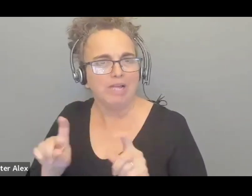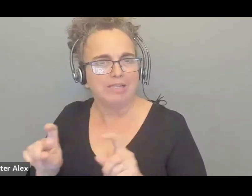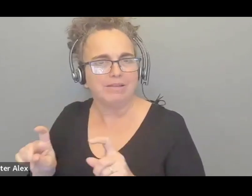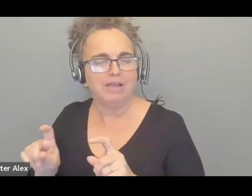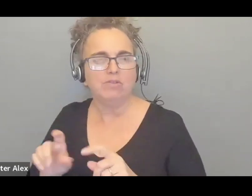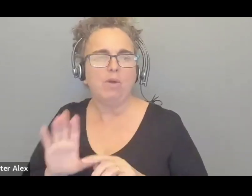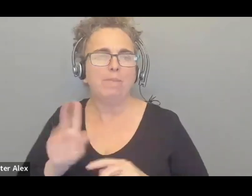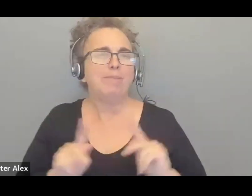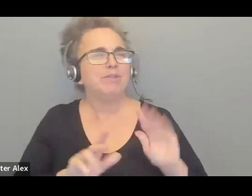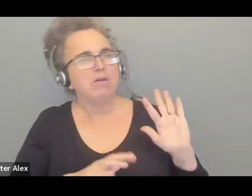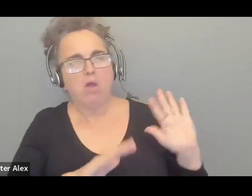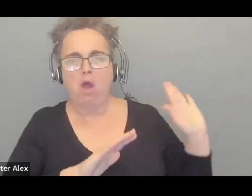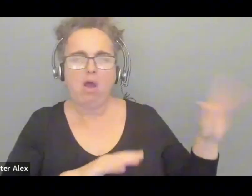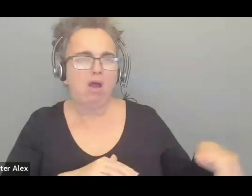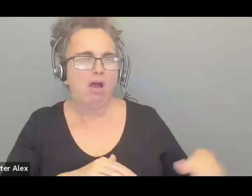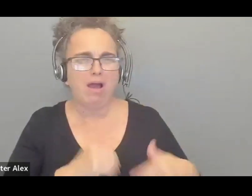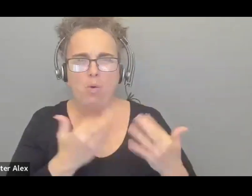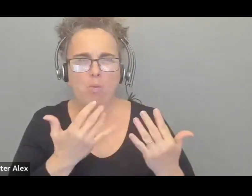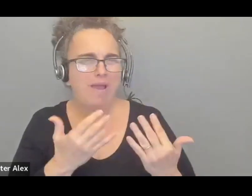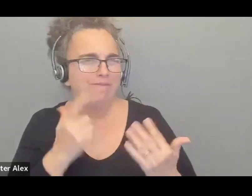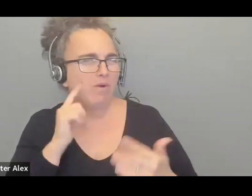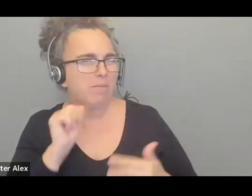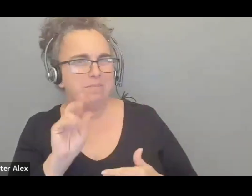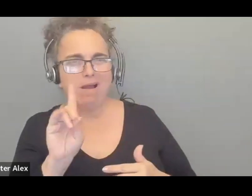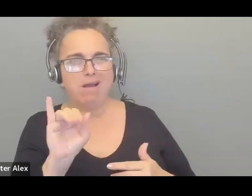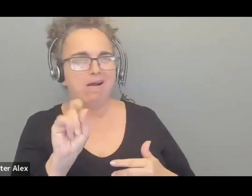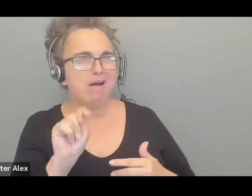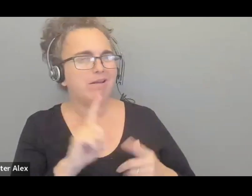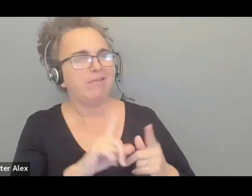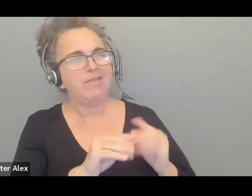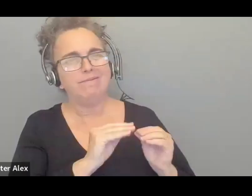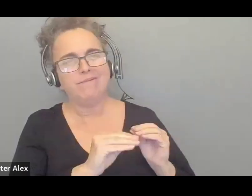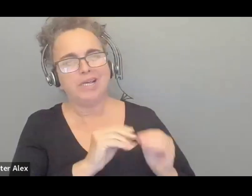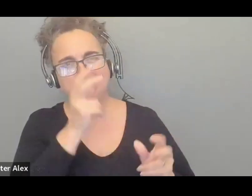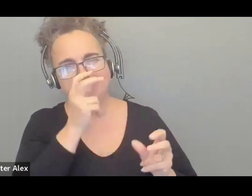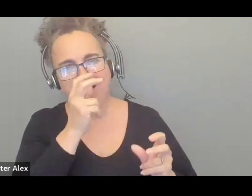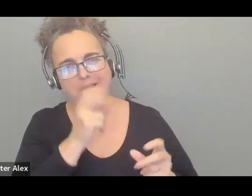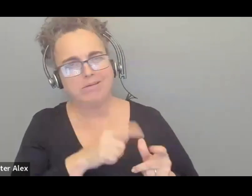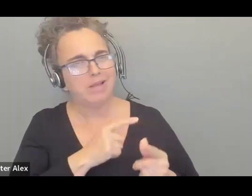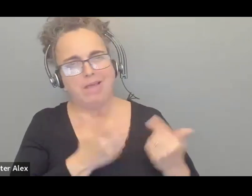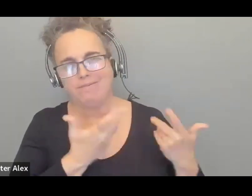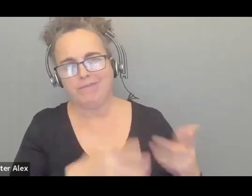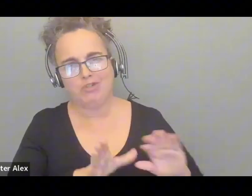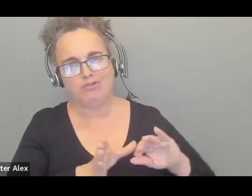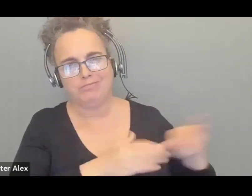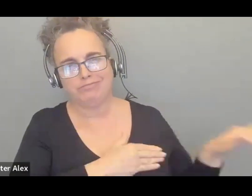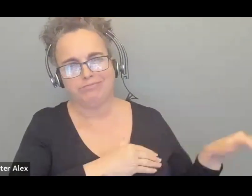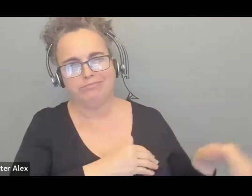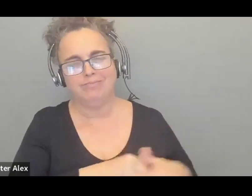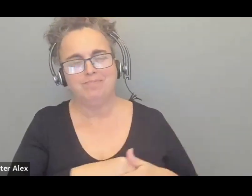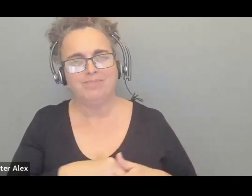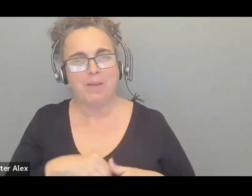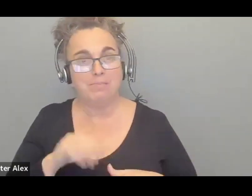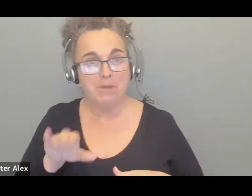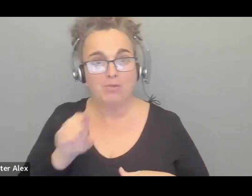for my audit at the end of the year and then I'll just take care of those bugs and be done with it. Reality is when we actually looked at the data